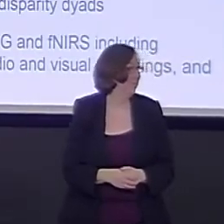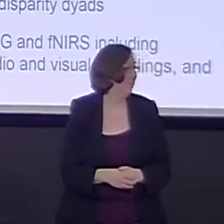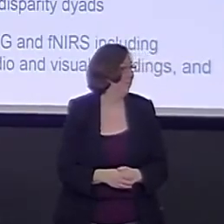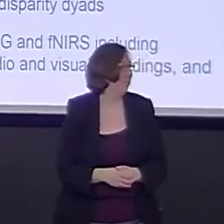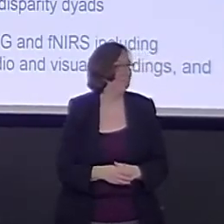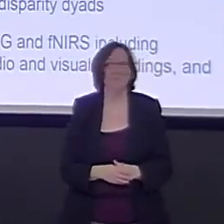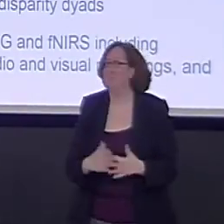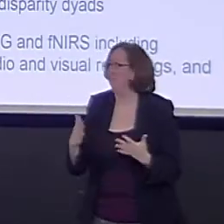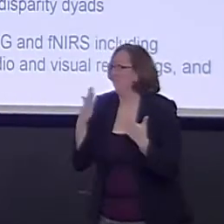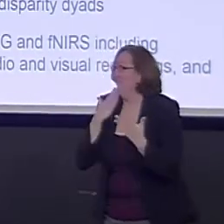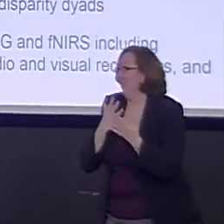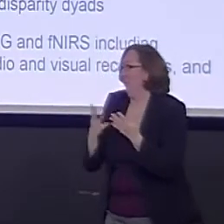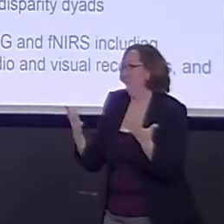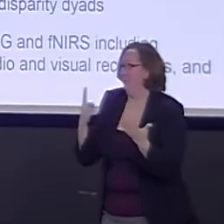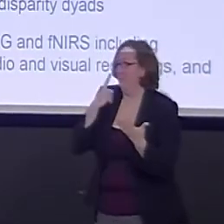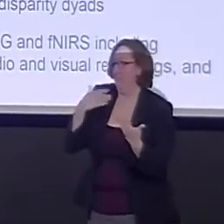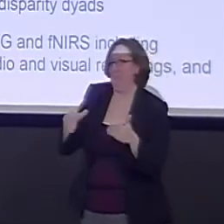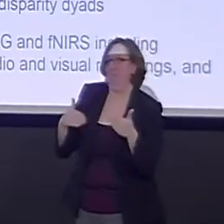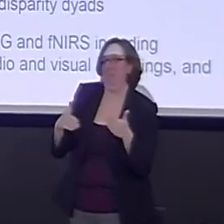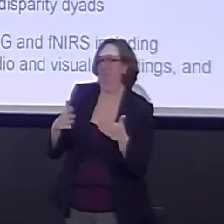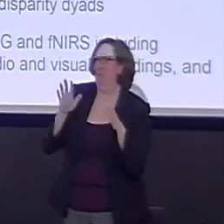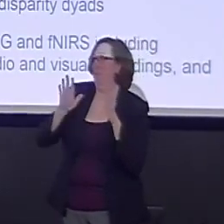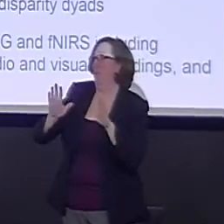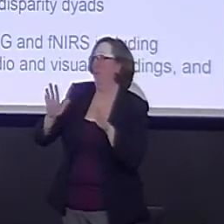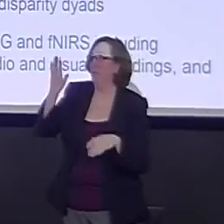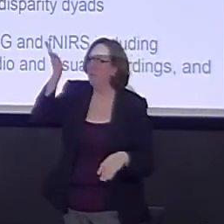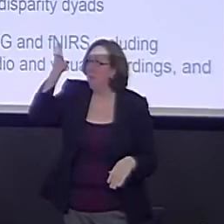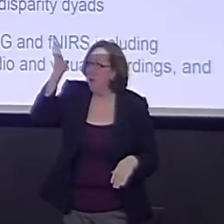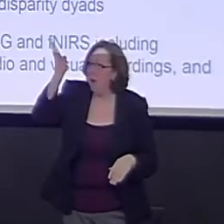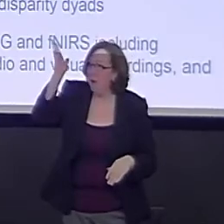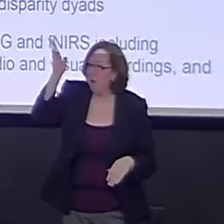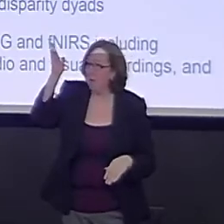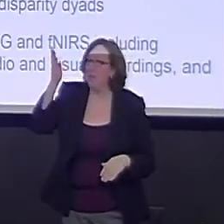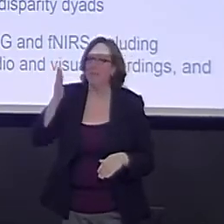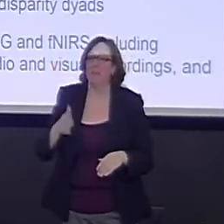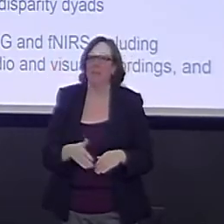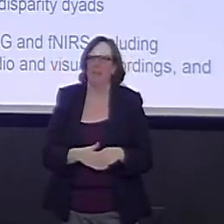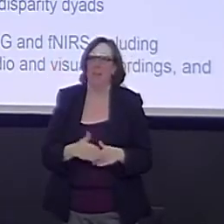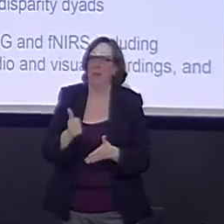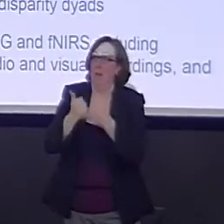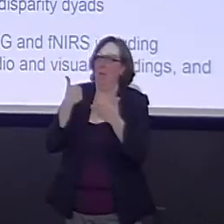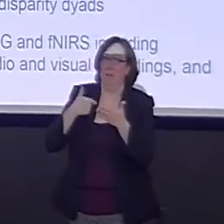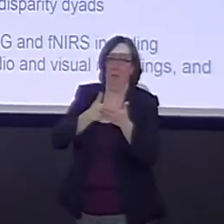Thank you very much for this wonderful talk, inspiring, and let's open new doors and new frontiers.